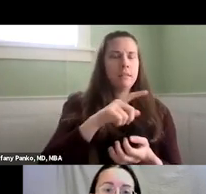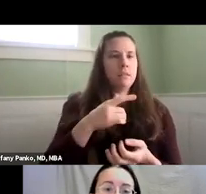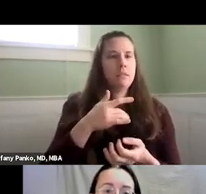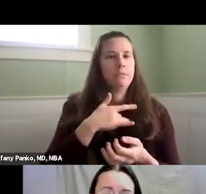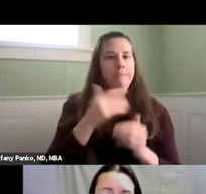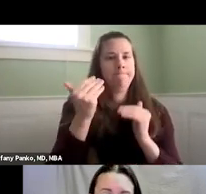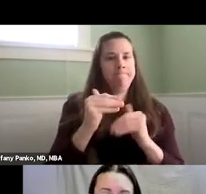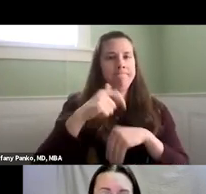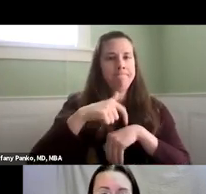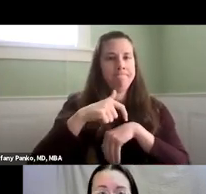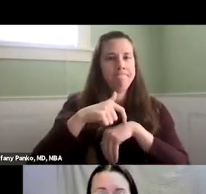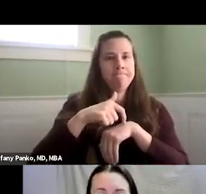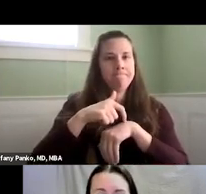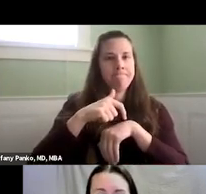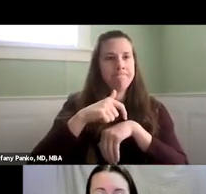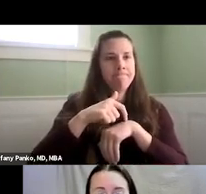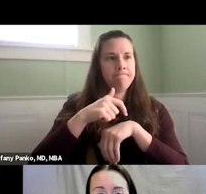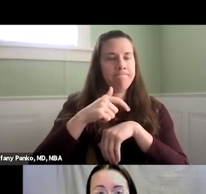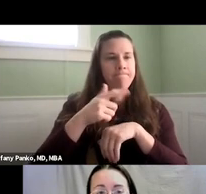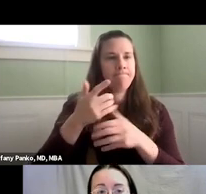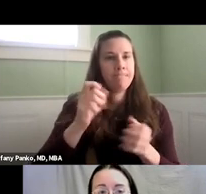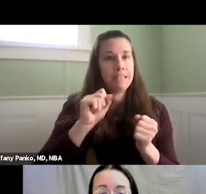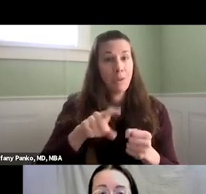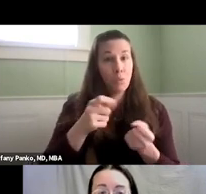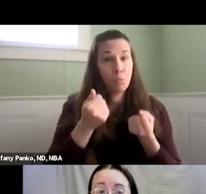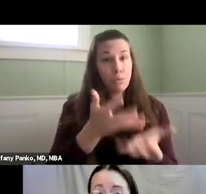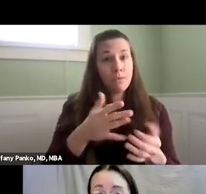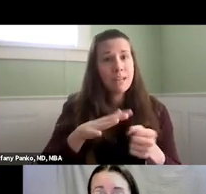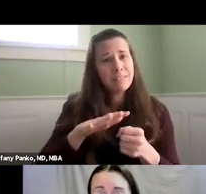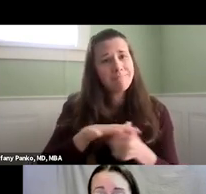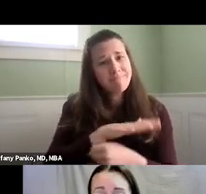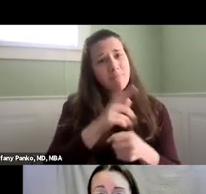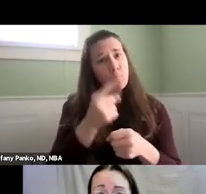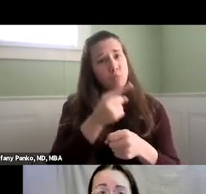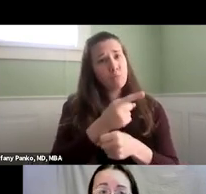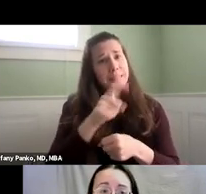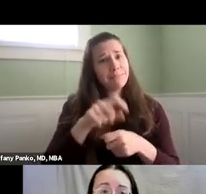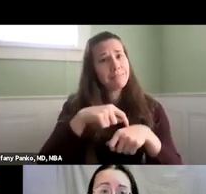One big frustration that many people has experienced is feeling like there is a rush of time. That